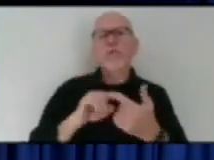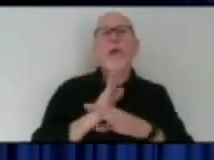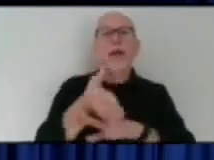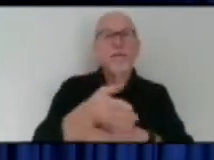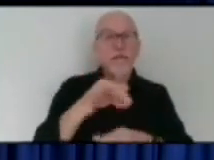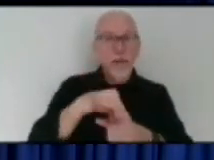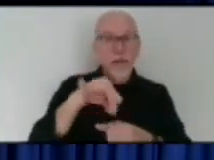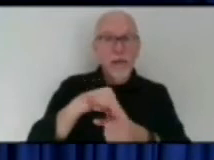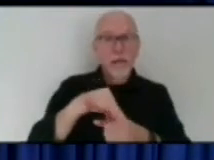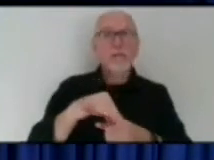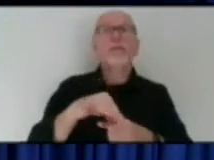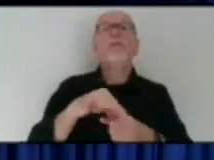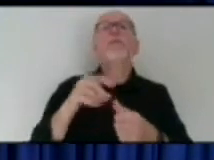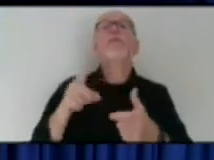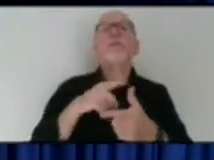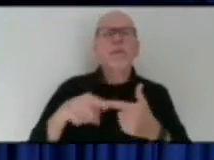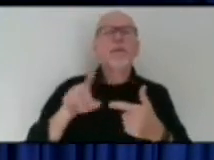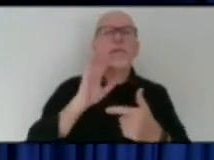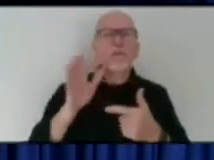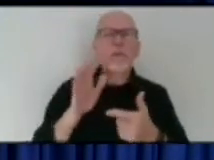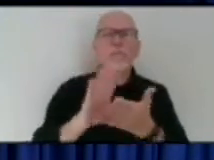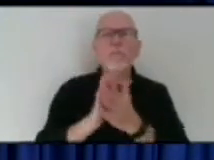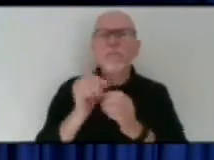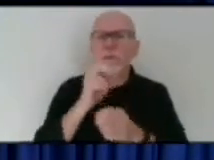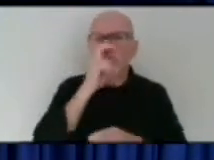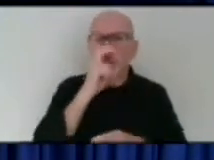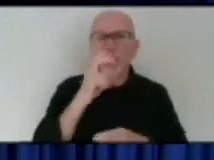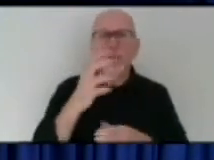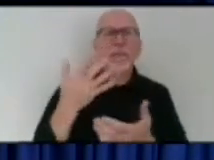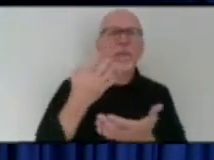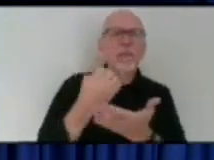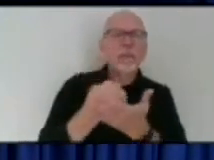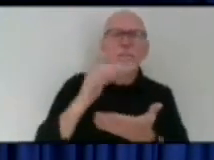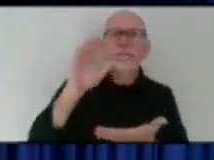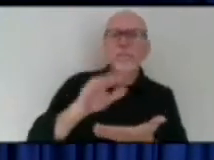the maybe clampdown on businesses and economic activity could you responded